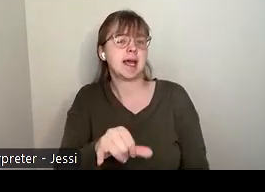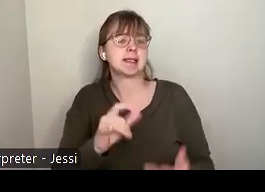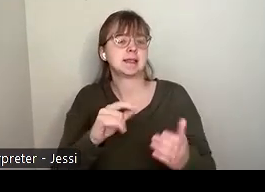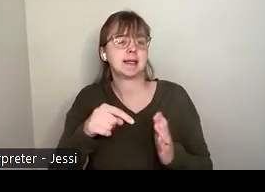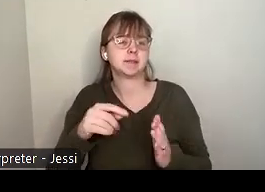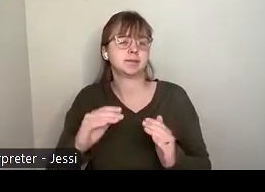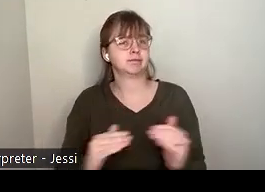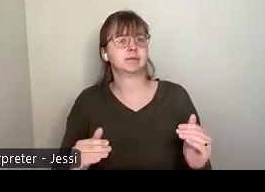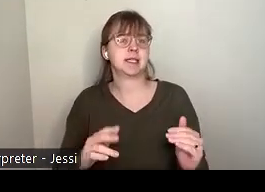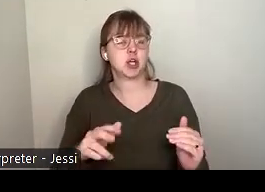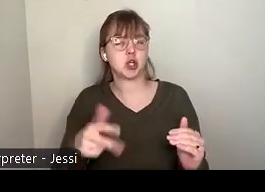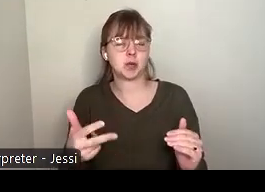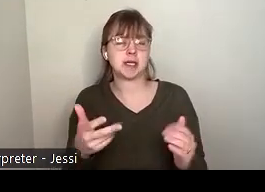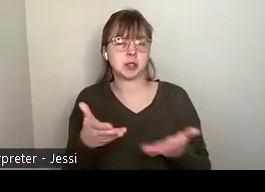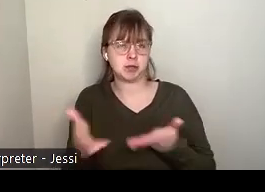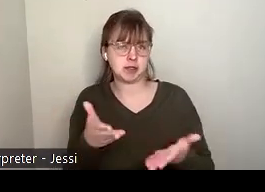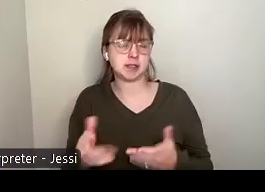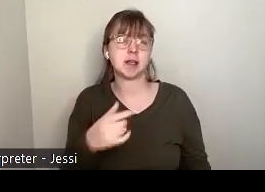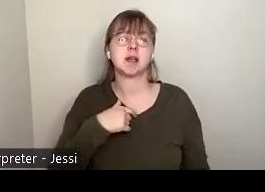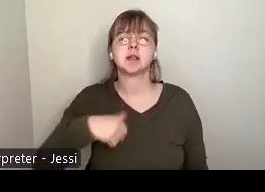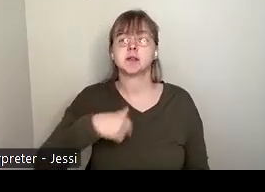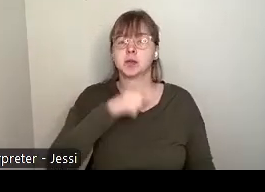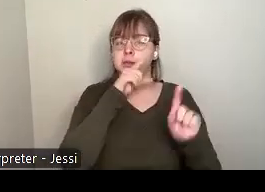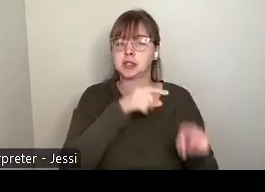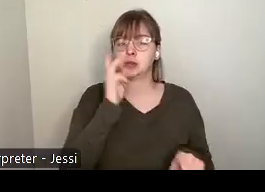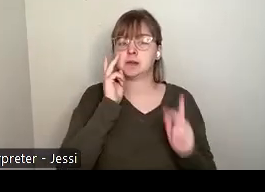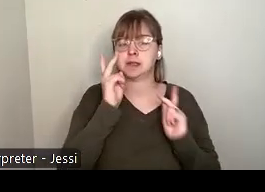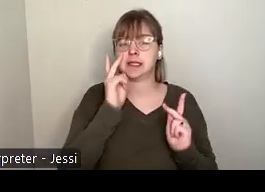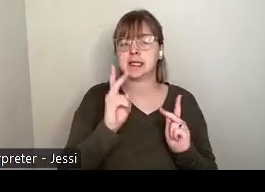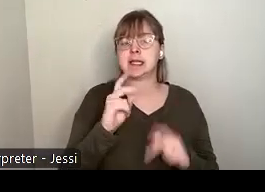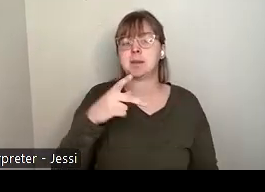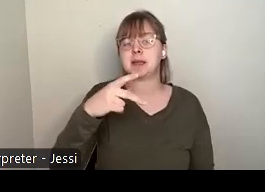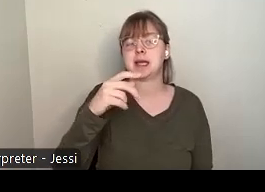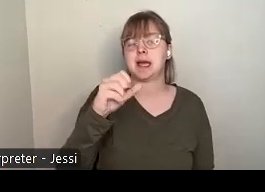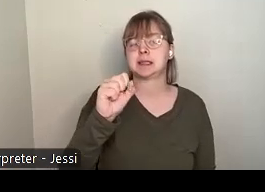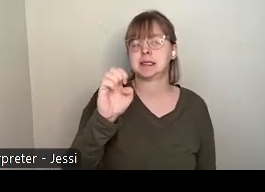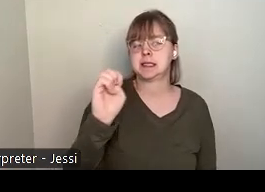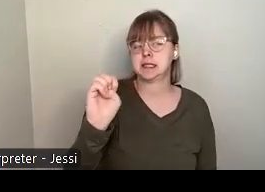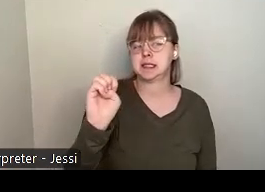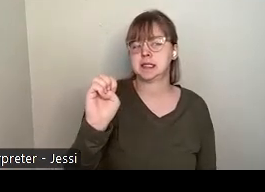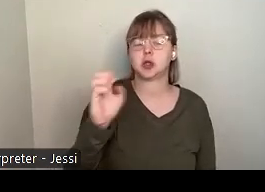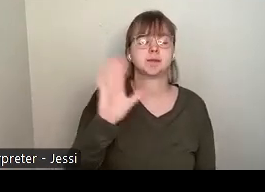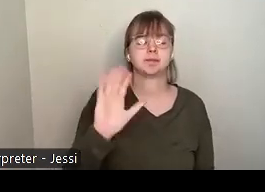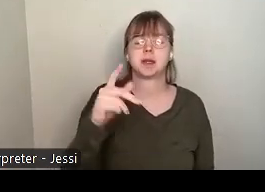to some of that elevated um PSC screening or if concerns come up in a well child visit with a